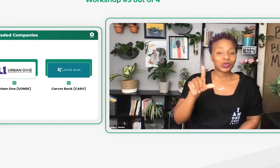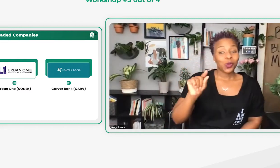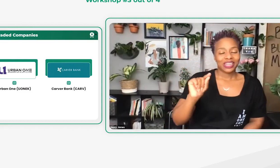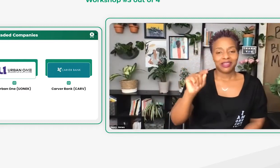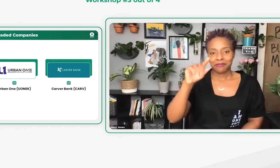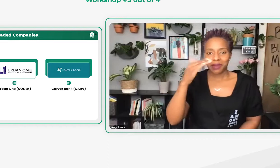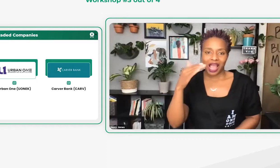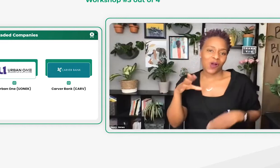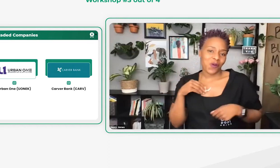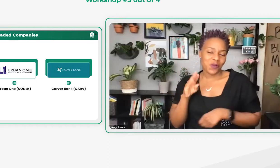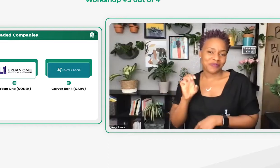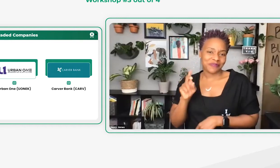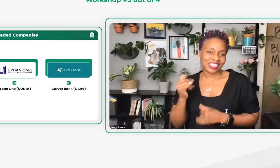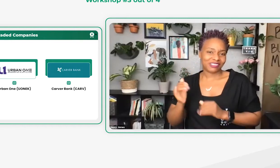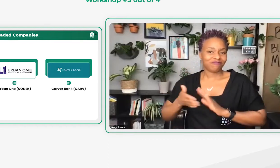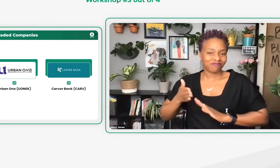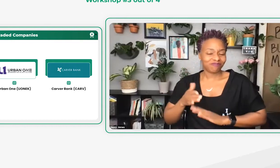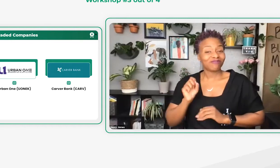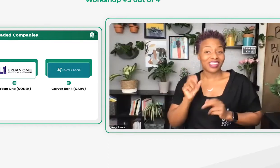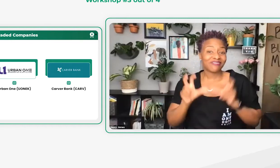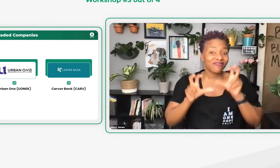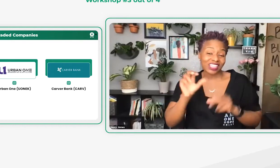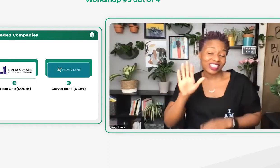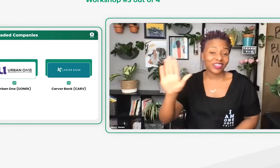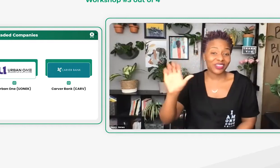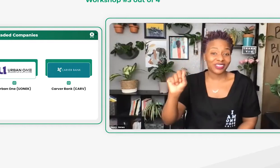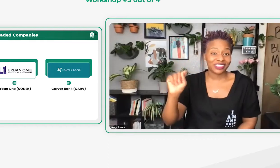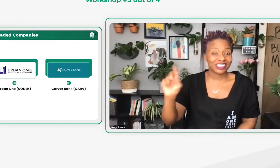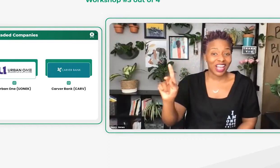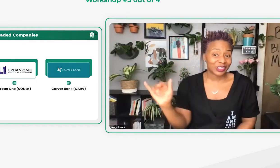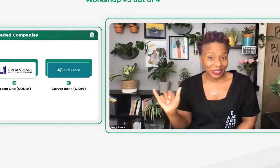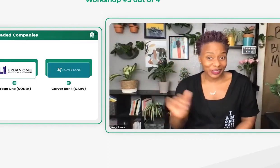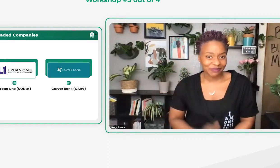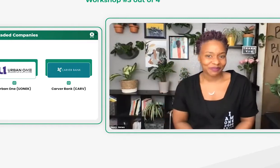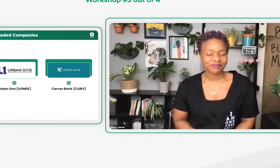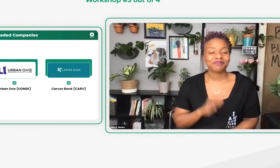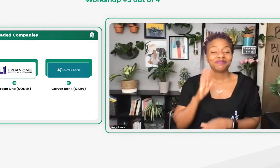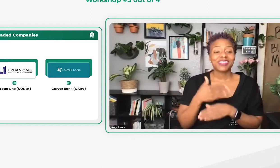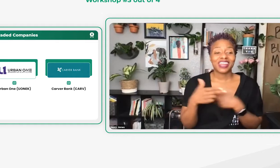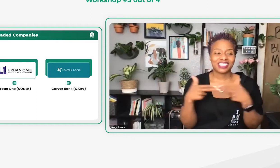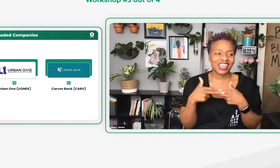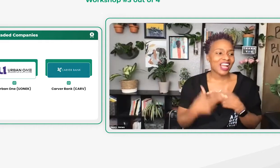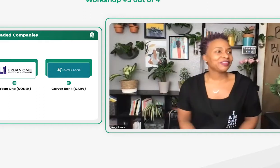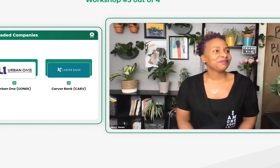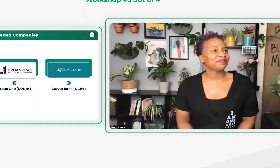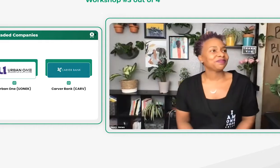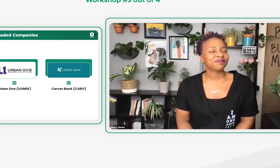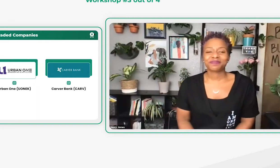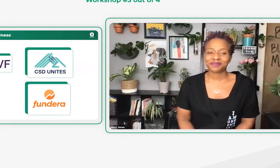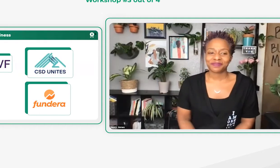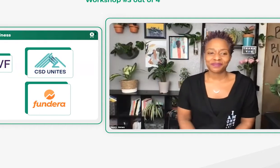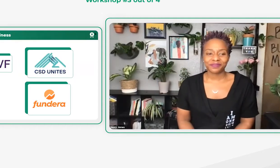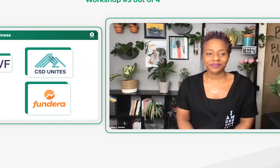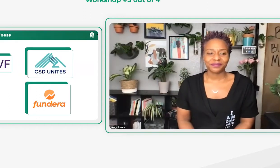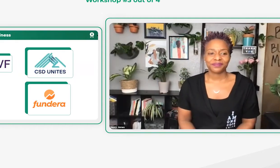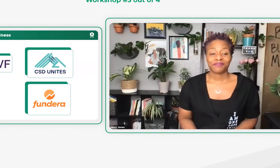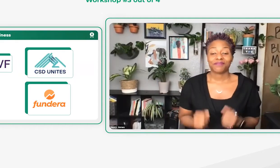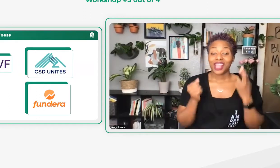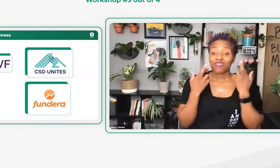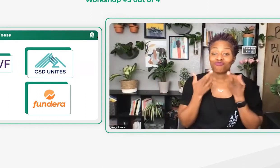banks. One of the 20 owned banks that are still existing for you can invest into stocks as well.